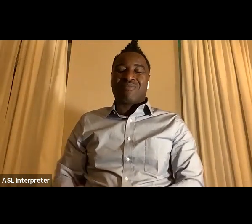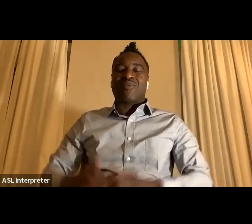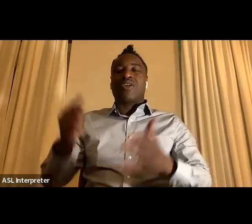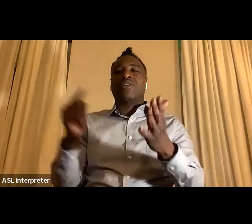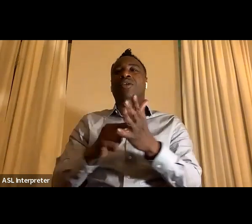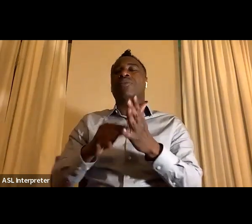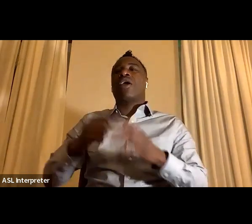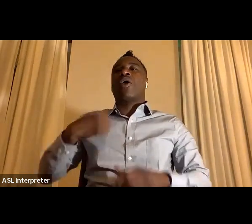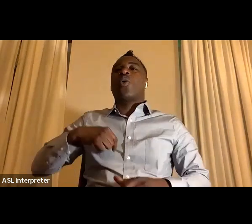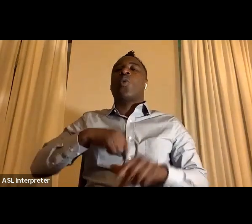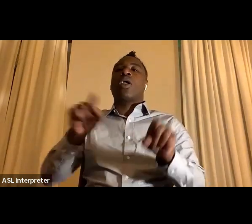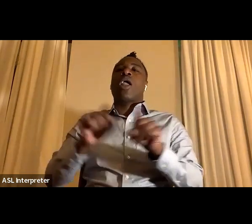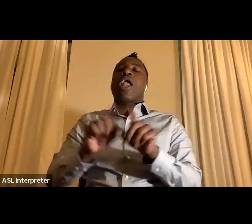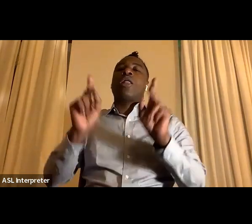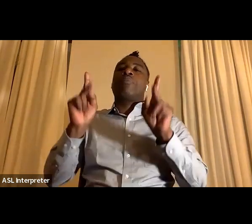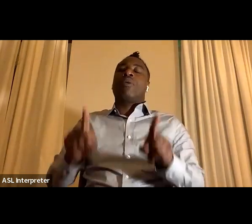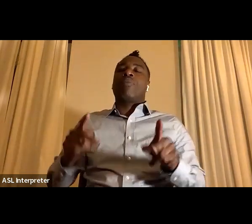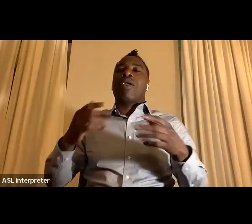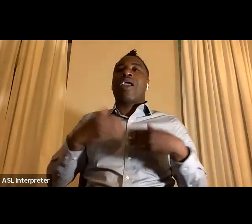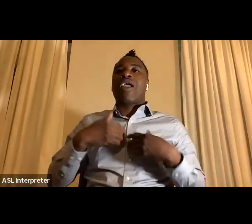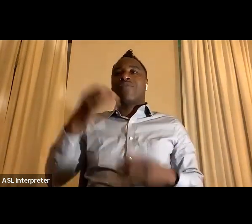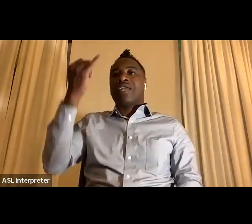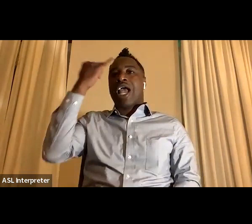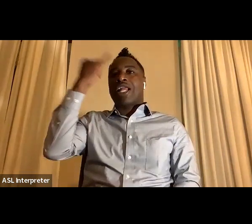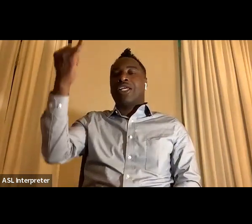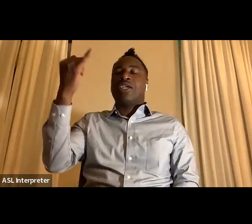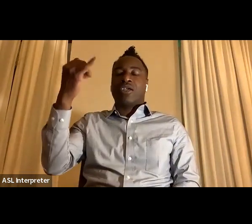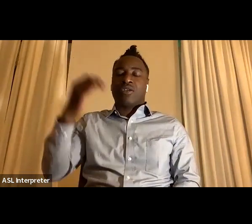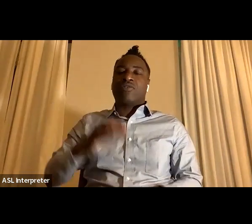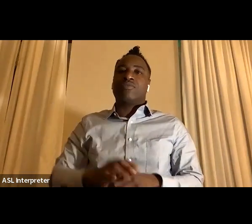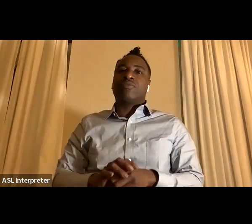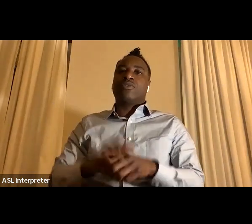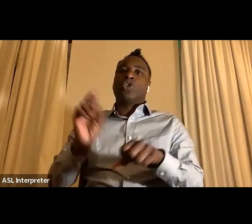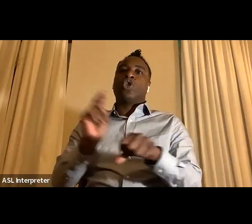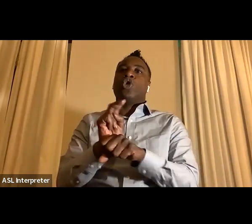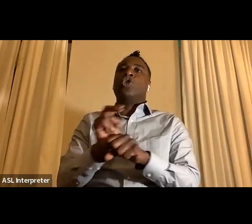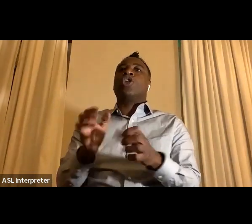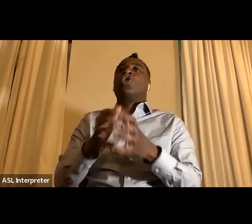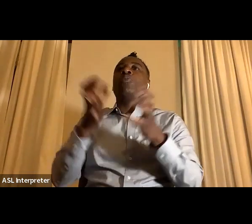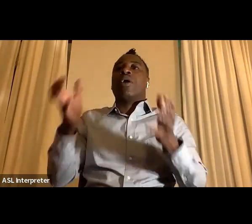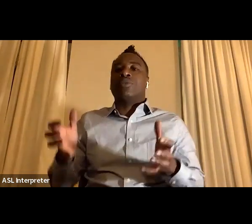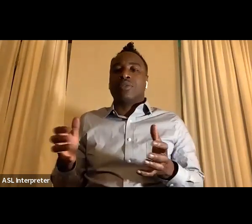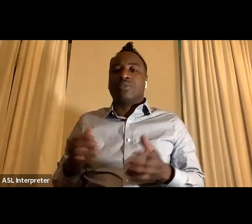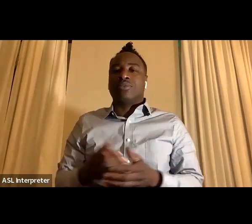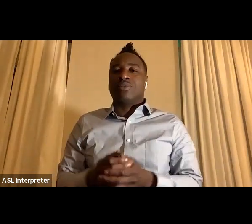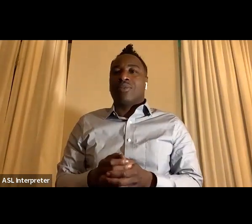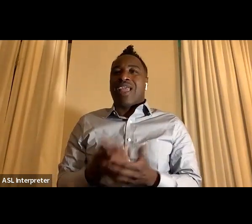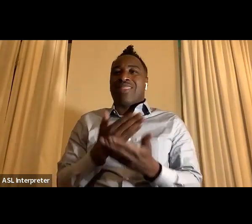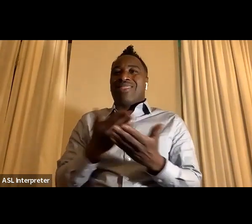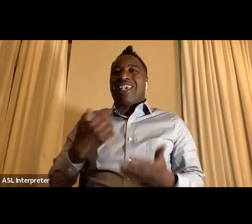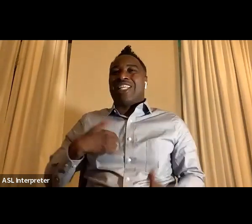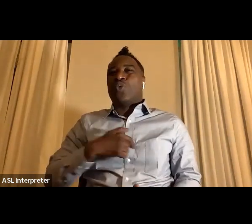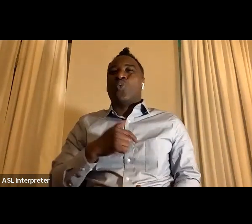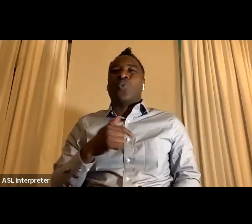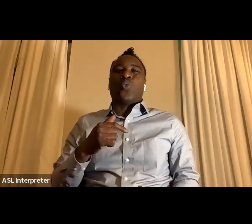kind of this idea of overcome consumption and that like the things that we do have to be started from new things and fresh things.